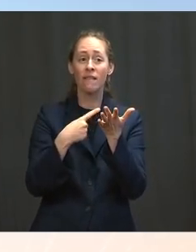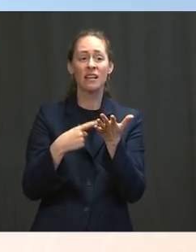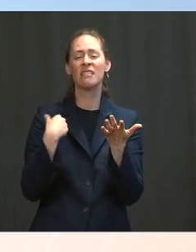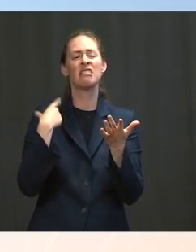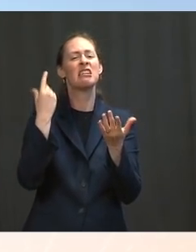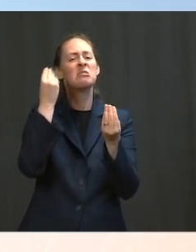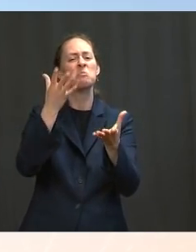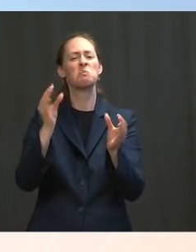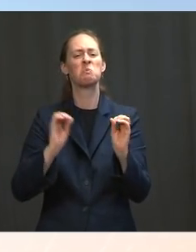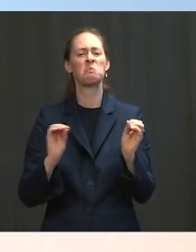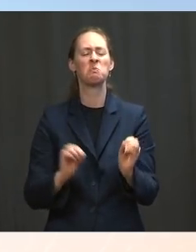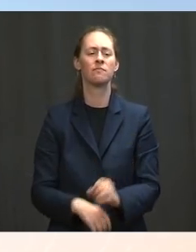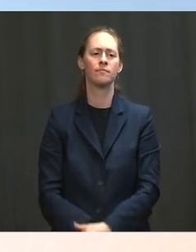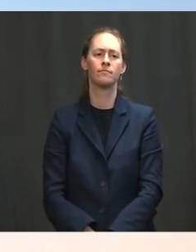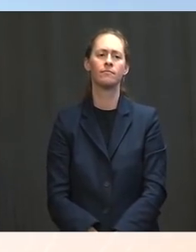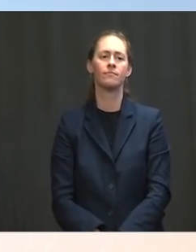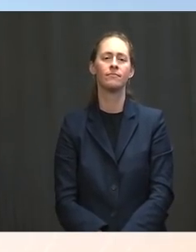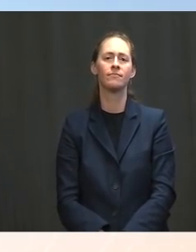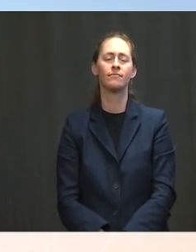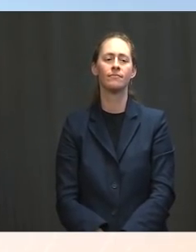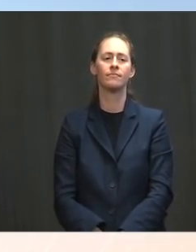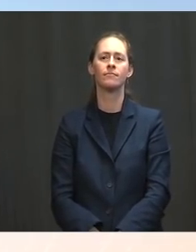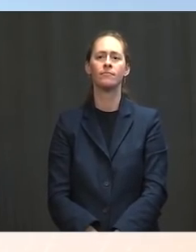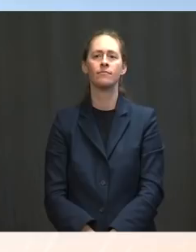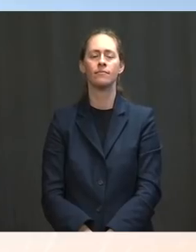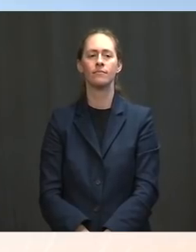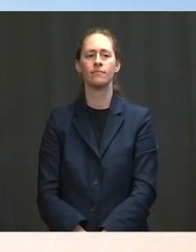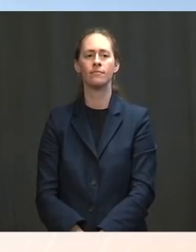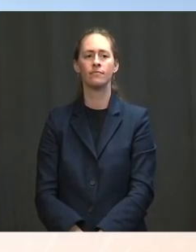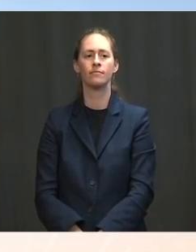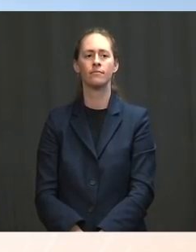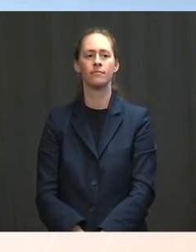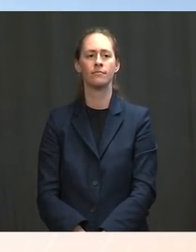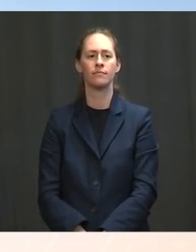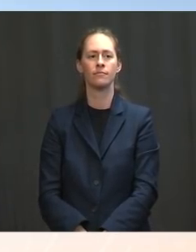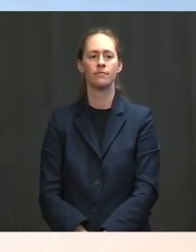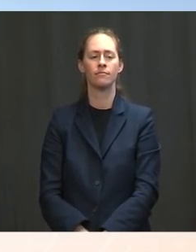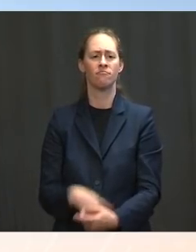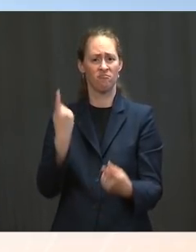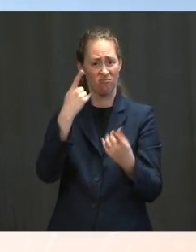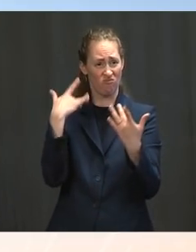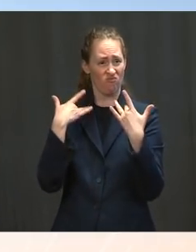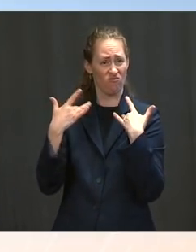The Press: And then, lastly, is there -- just gauging the concern level here at the White House -- is there any chance that President Biden